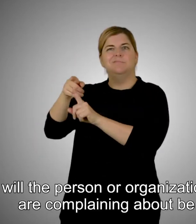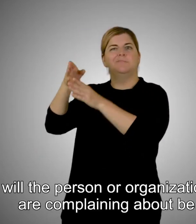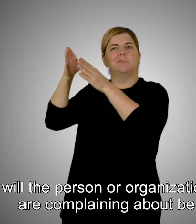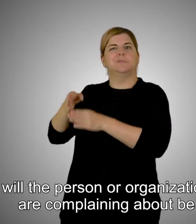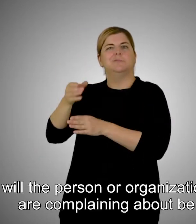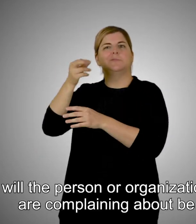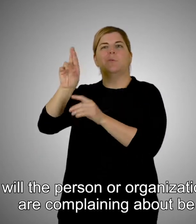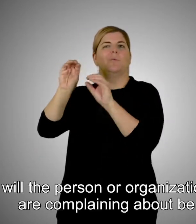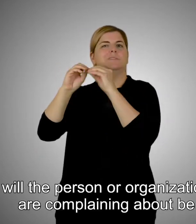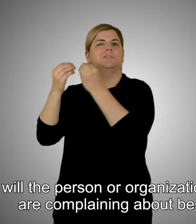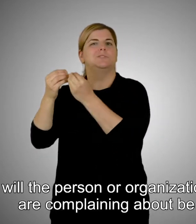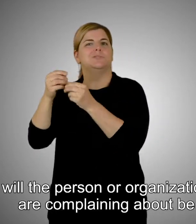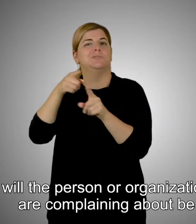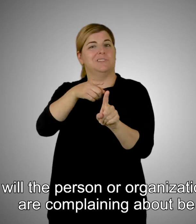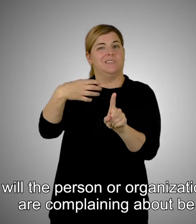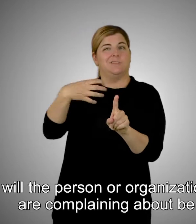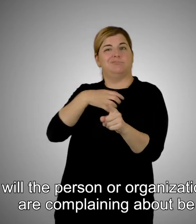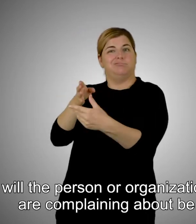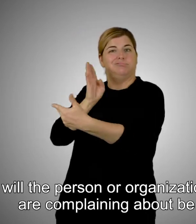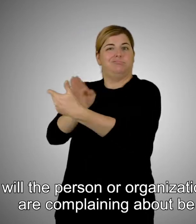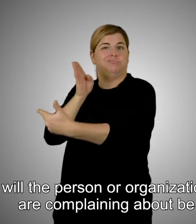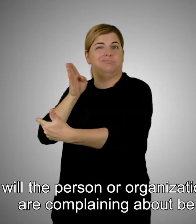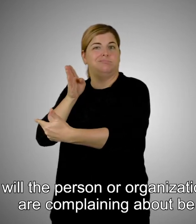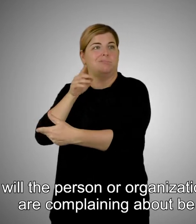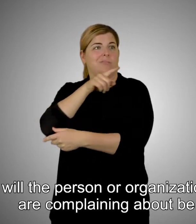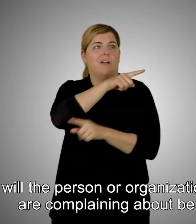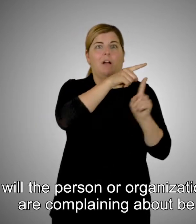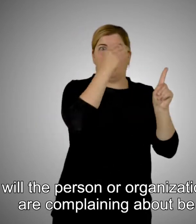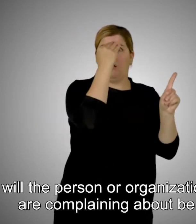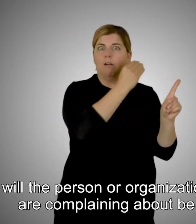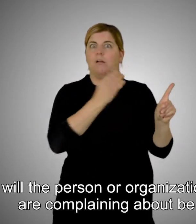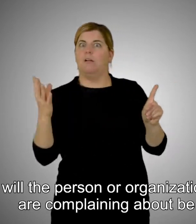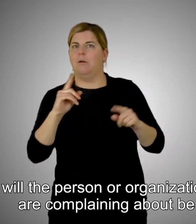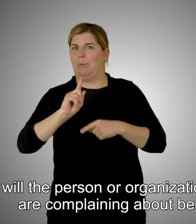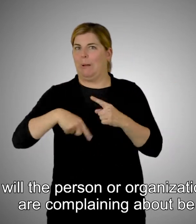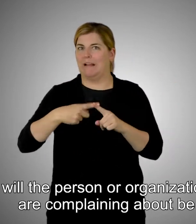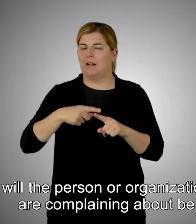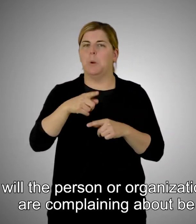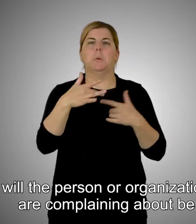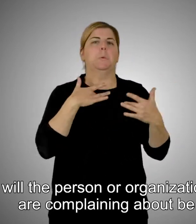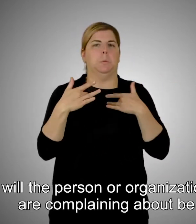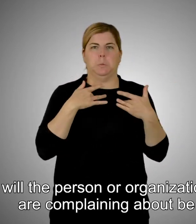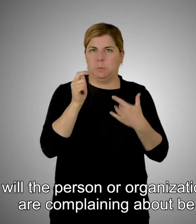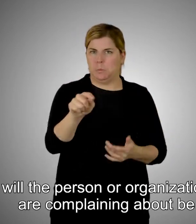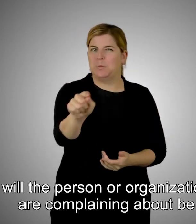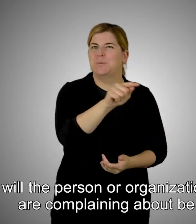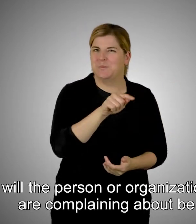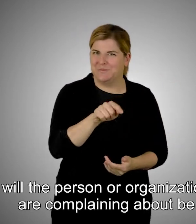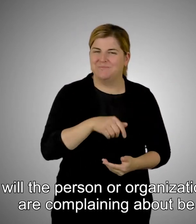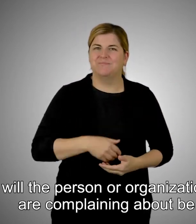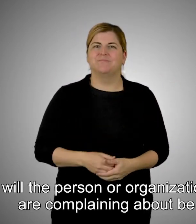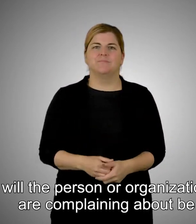will the person or organization they are complaining about be told.